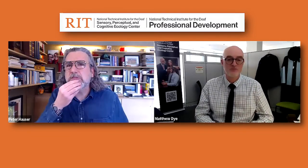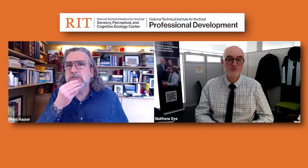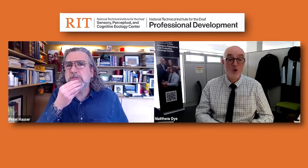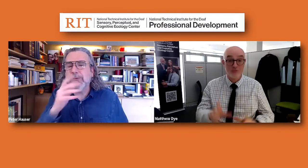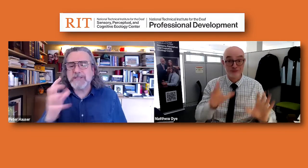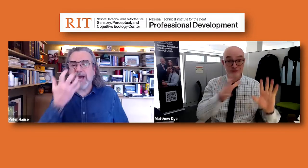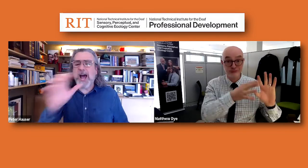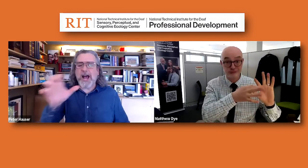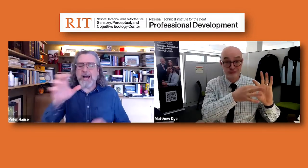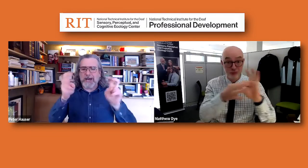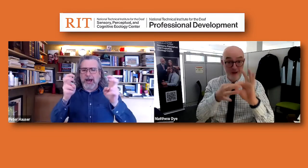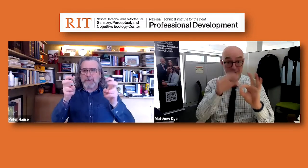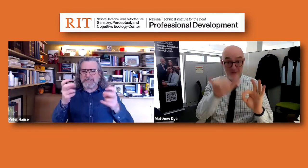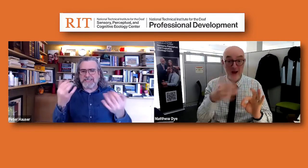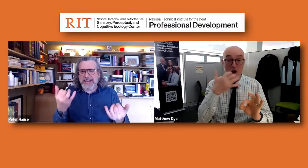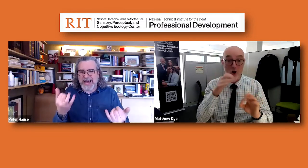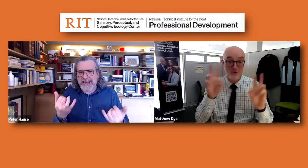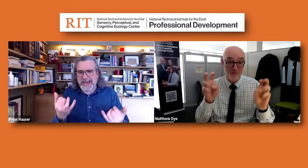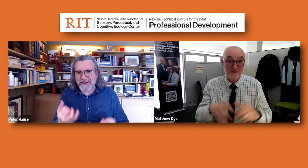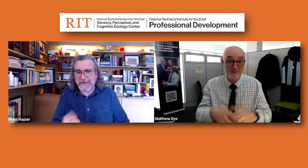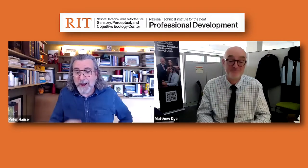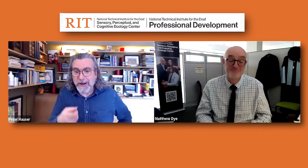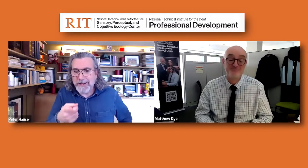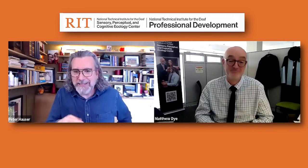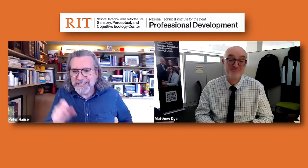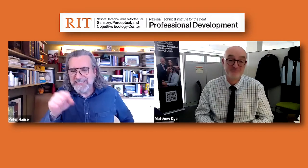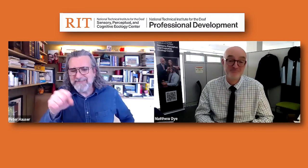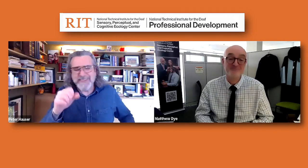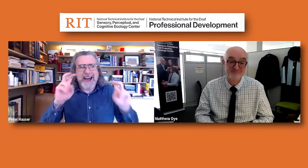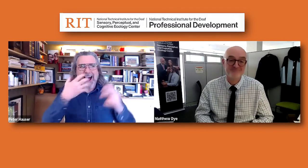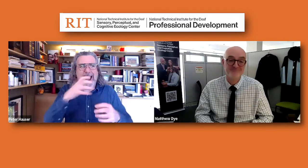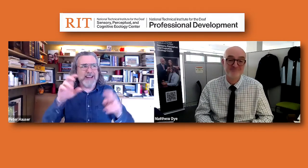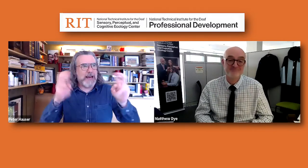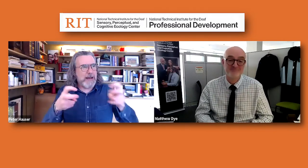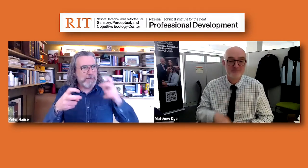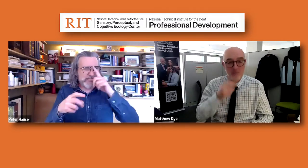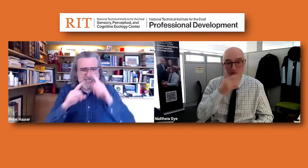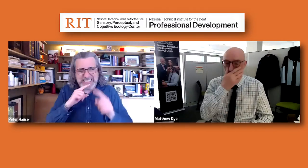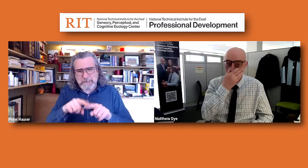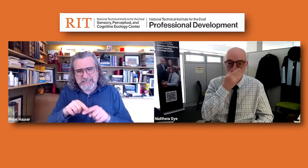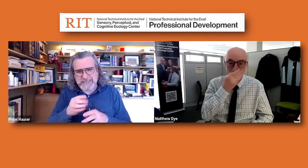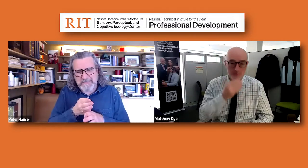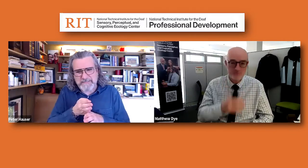to have more people involved. Um...